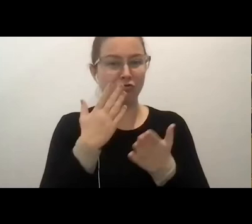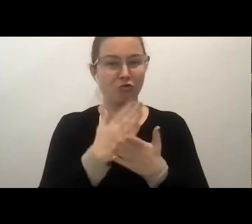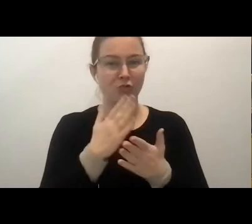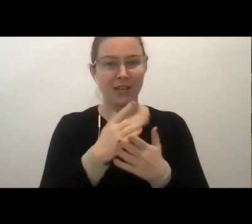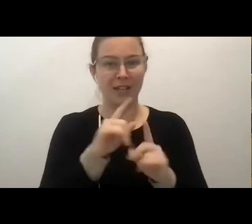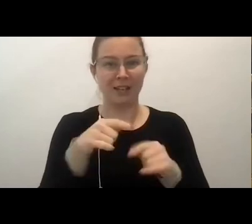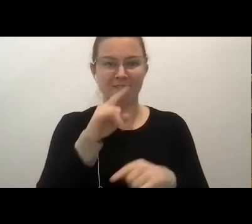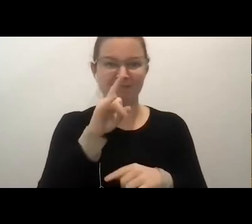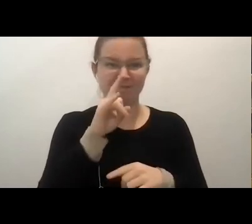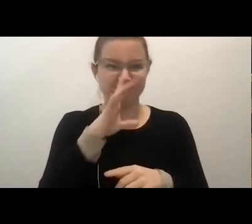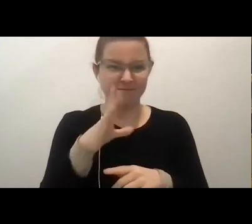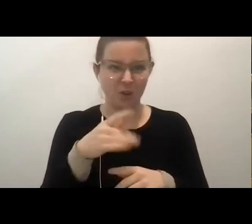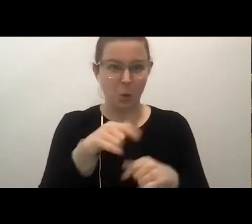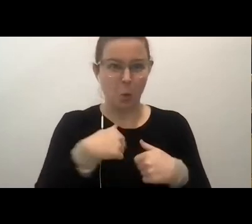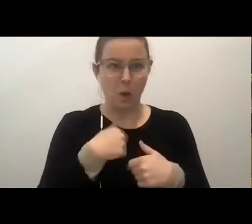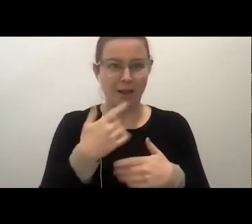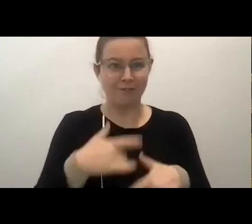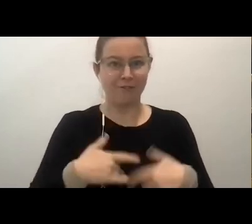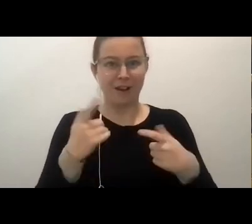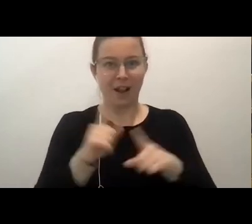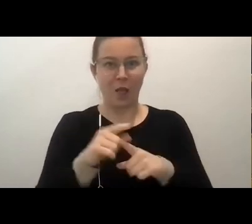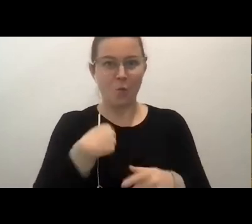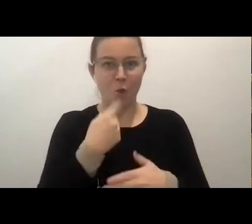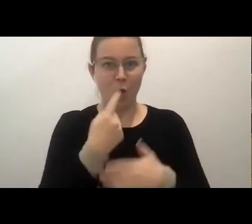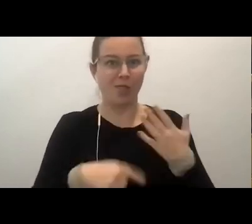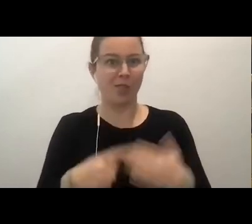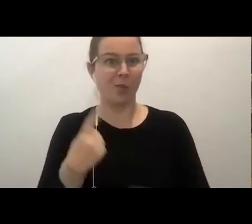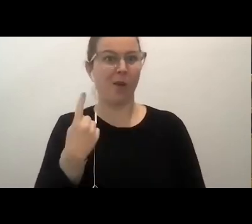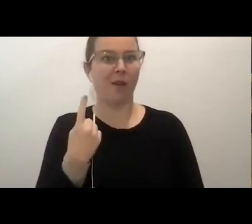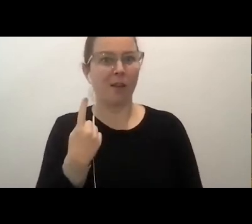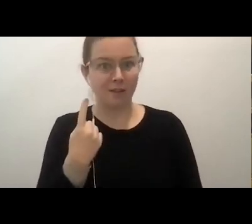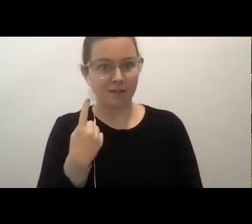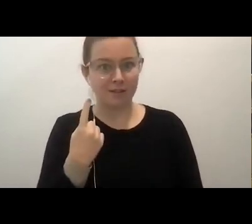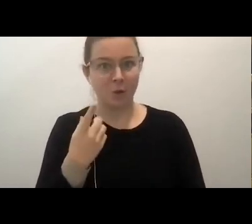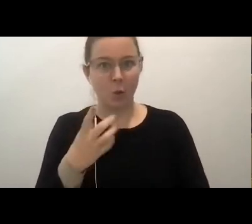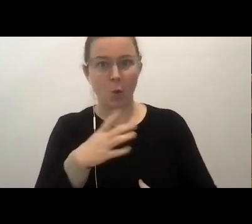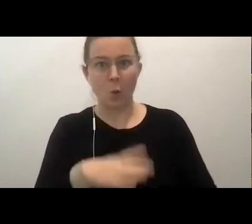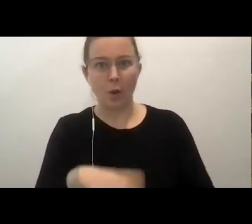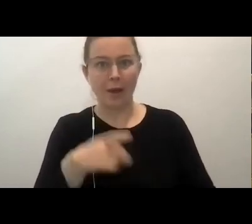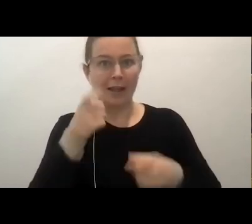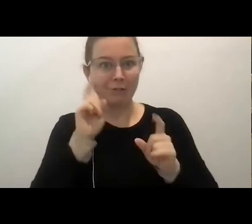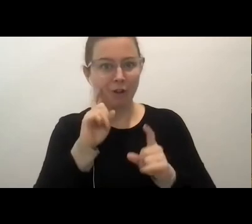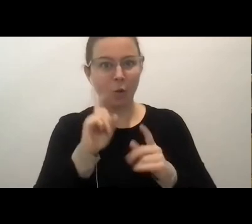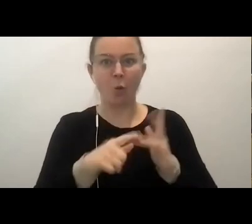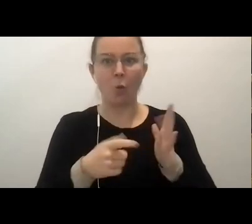like we were the only ones that wore hearing aids or that were deaf.